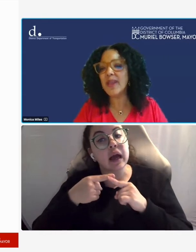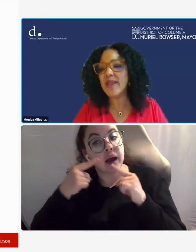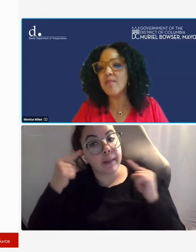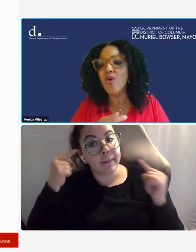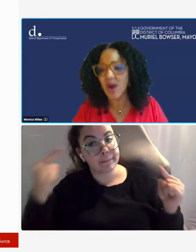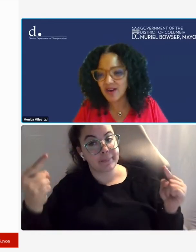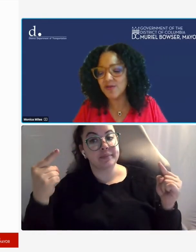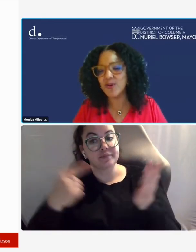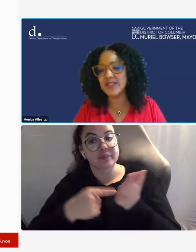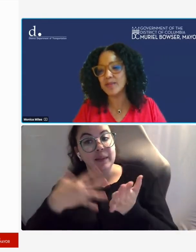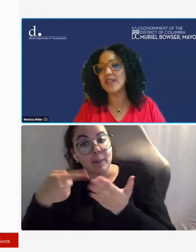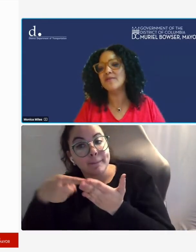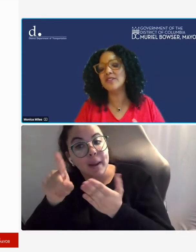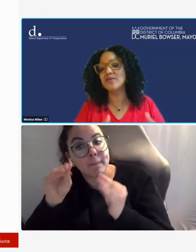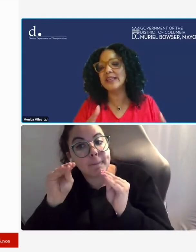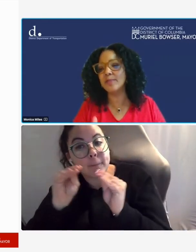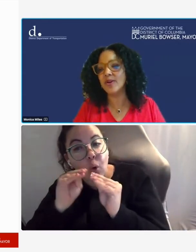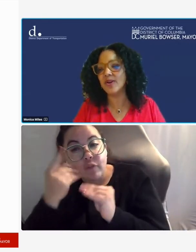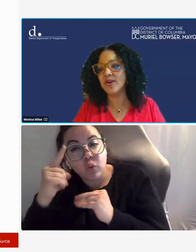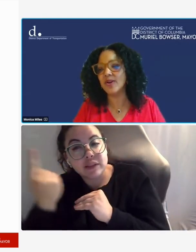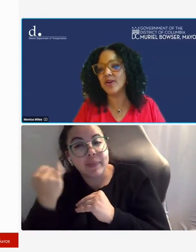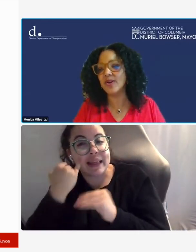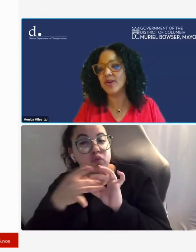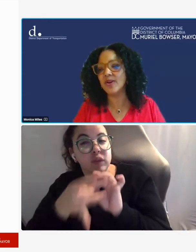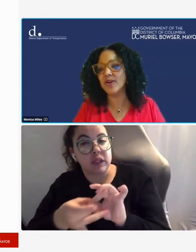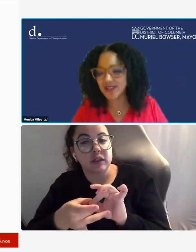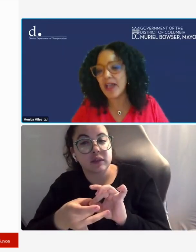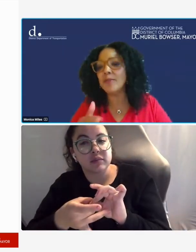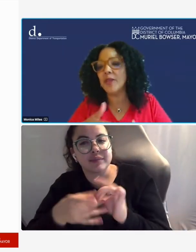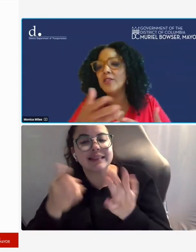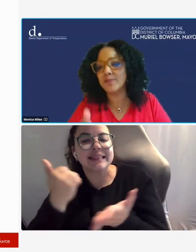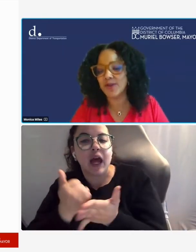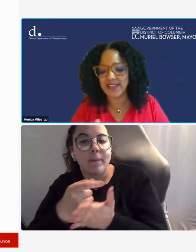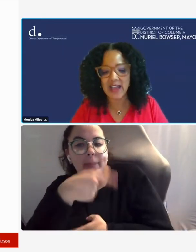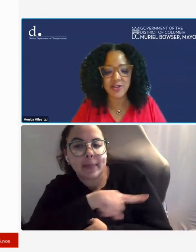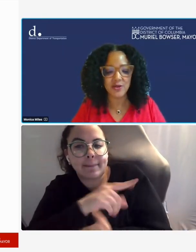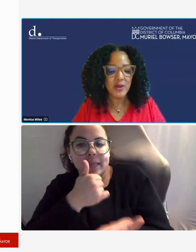more for something if it's a related party to help them out to help the other person out you know